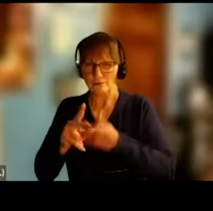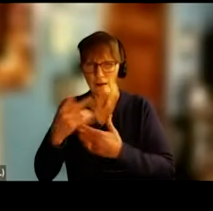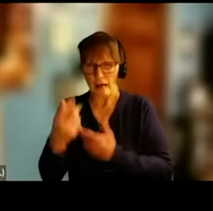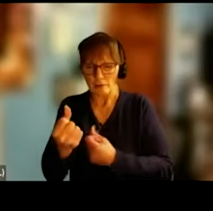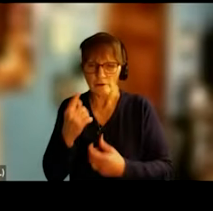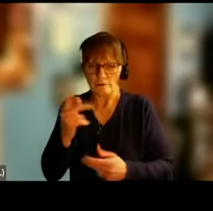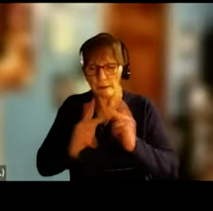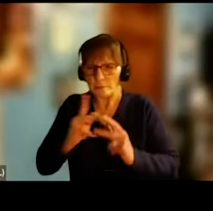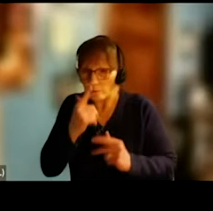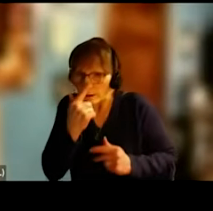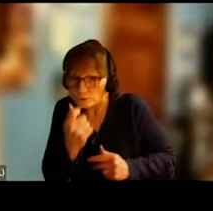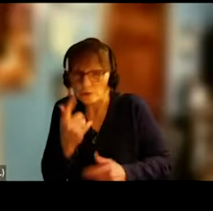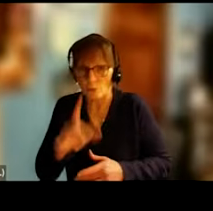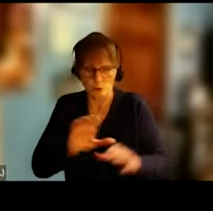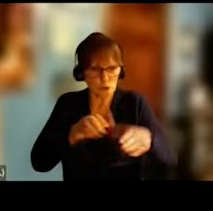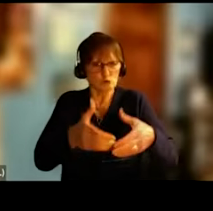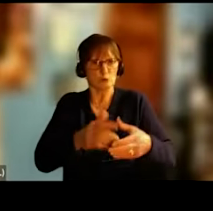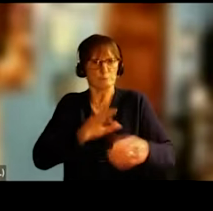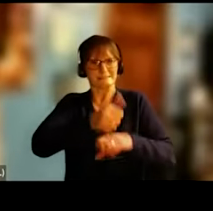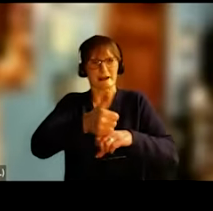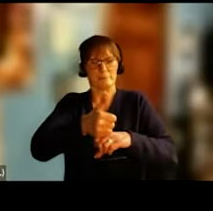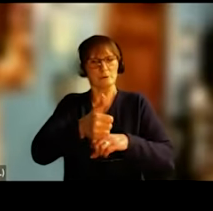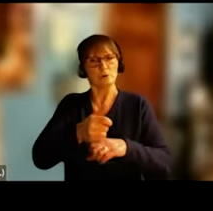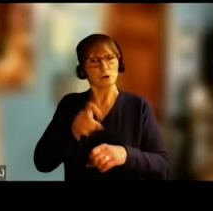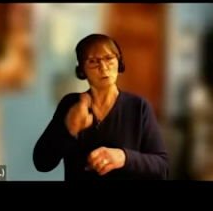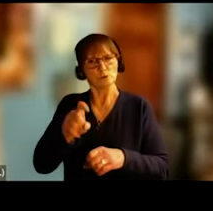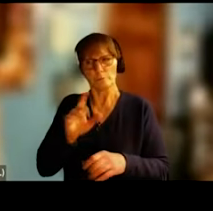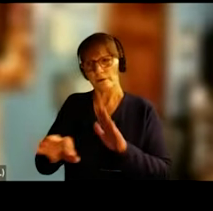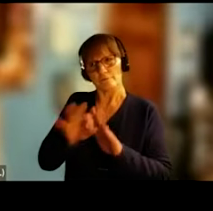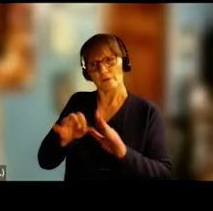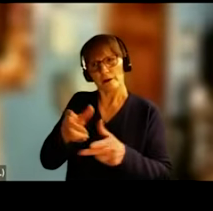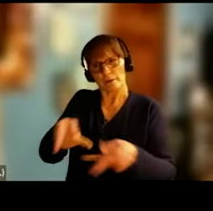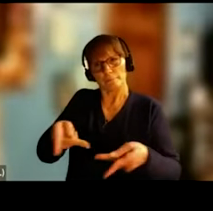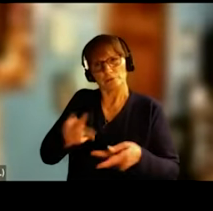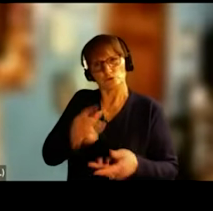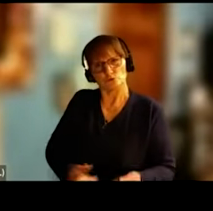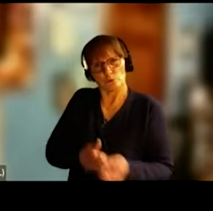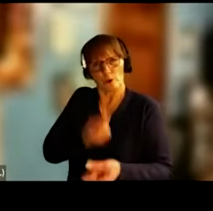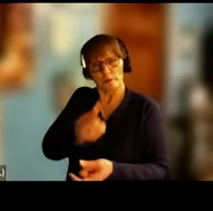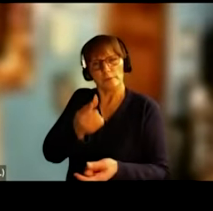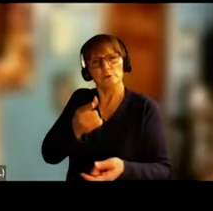or want to be in a group setting, we should be able to find places to support them to address their unique needs.